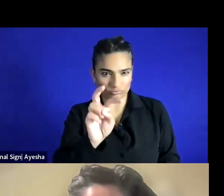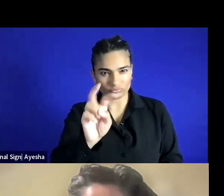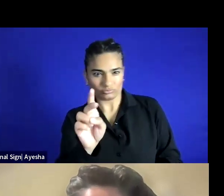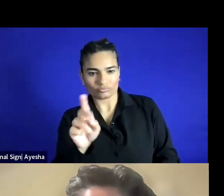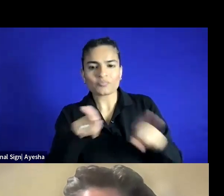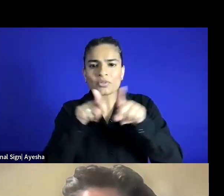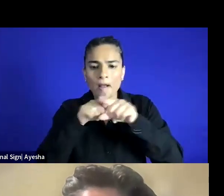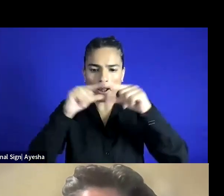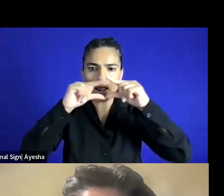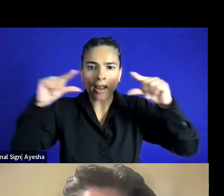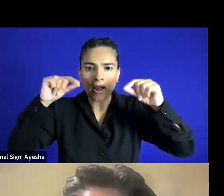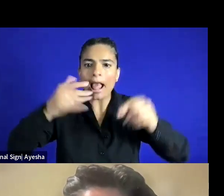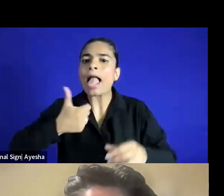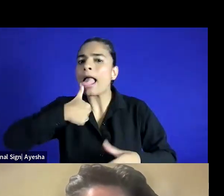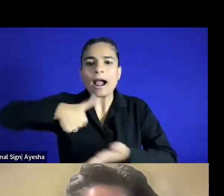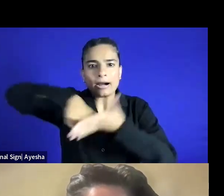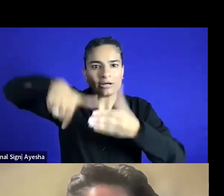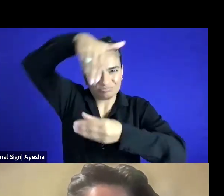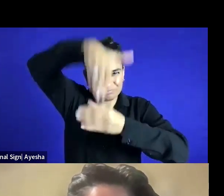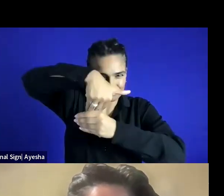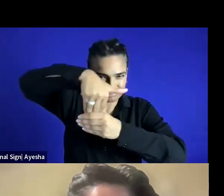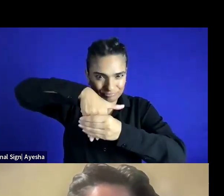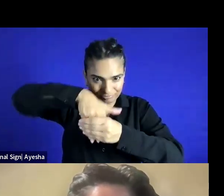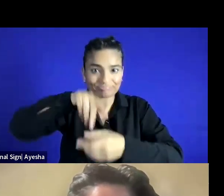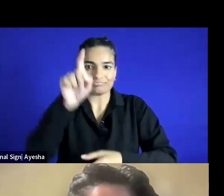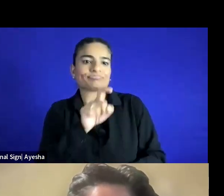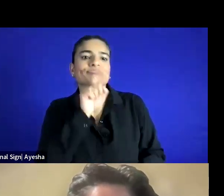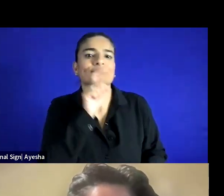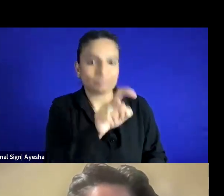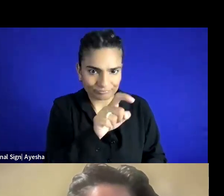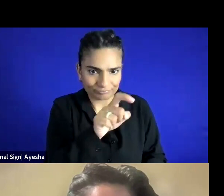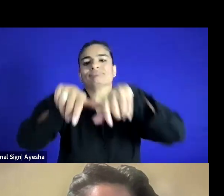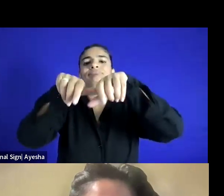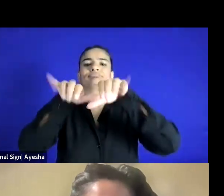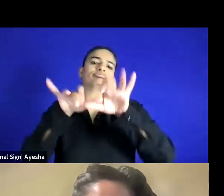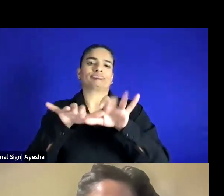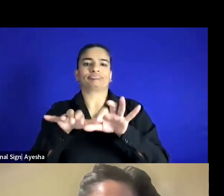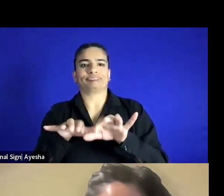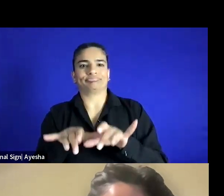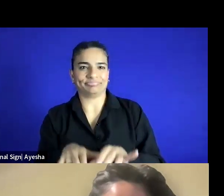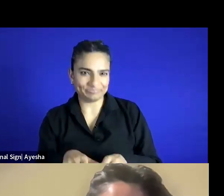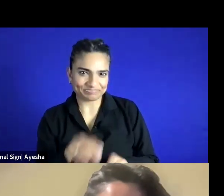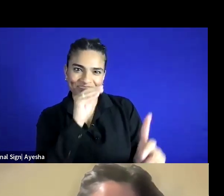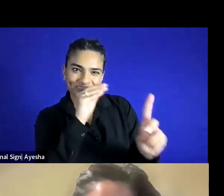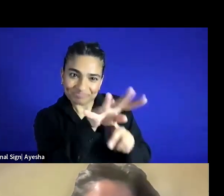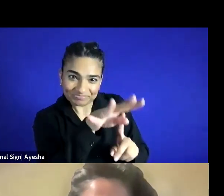Yes. And then you just send a message. Sanyo has been my, my test session in terms of sending messages.